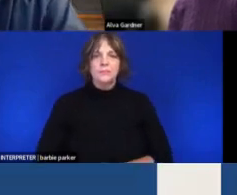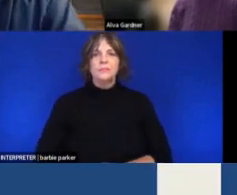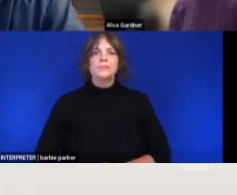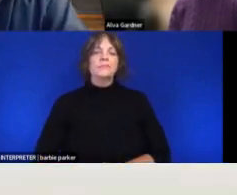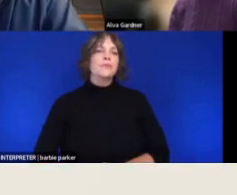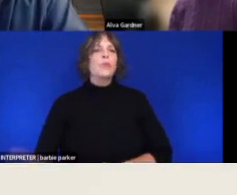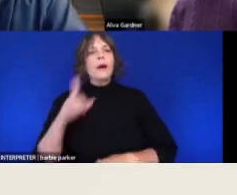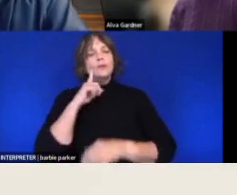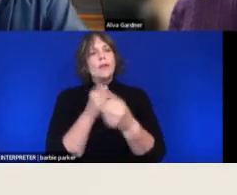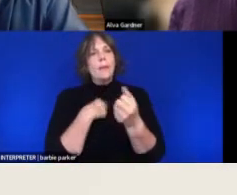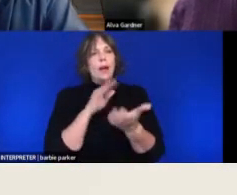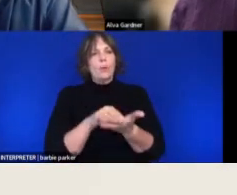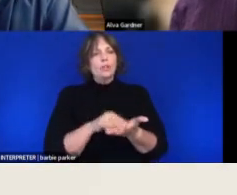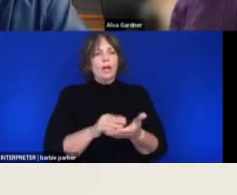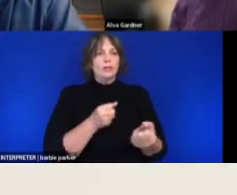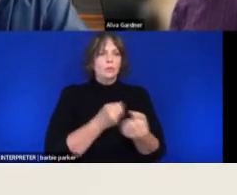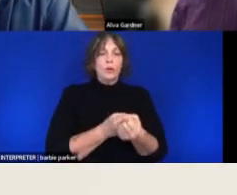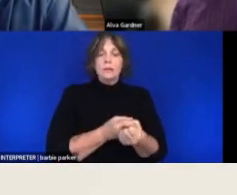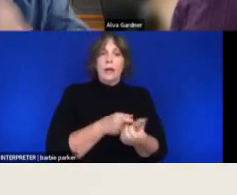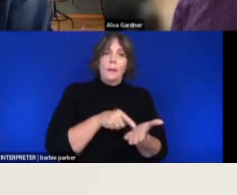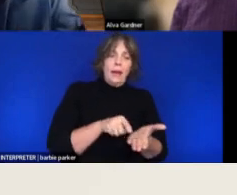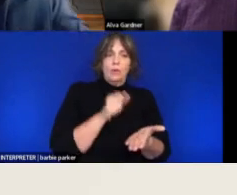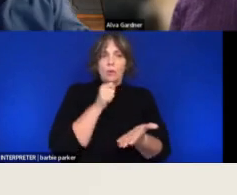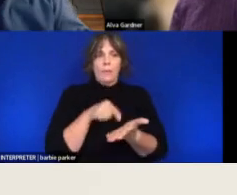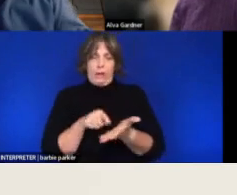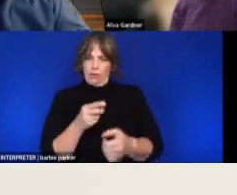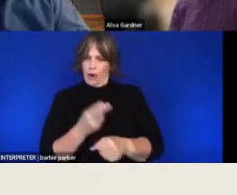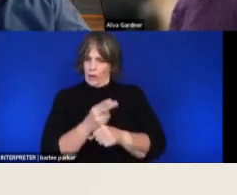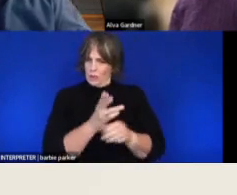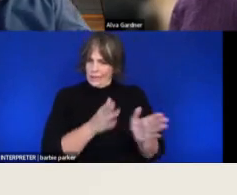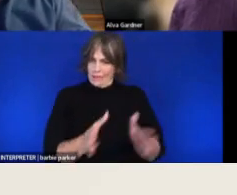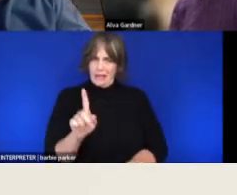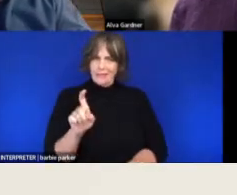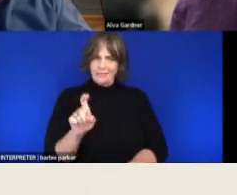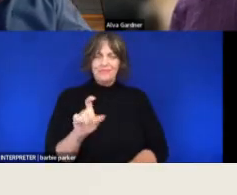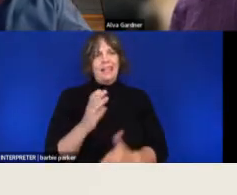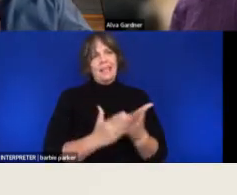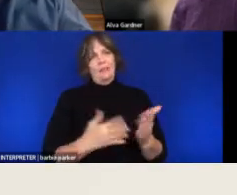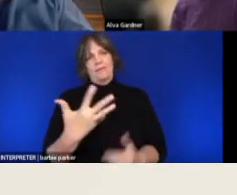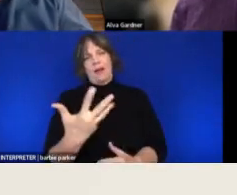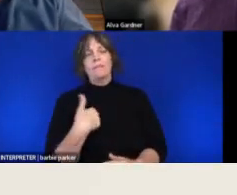really want to make sure that people are making use of the plan, which means the plan needs to be a usable document versus a